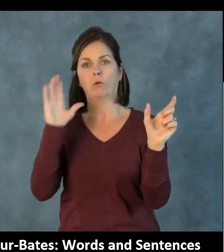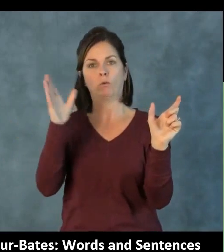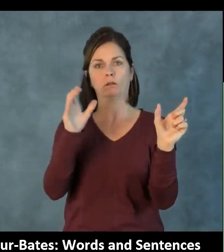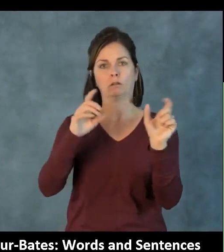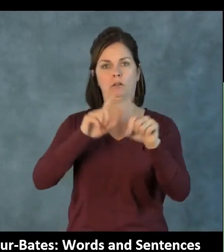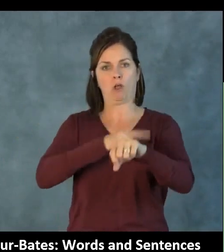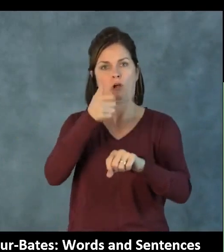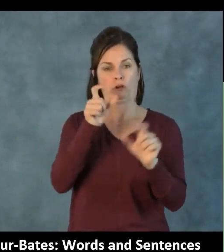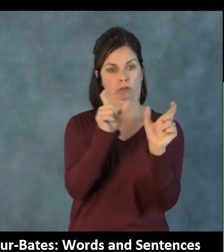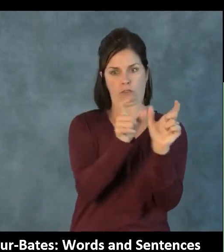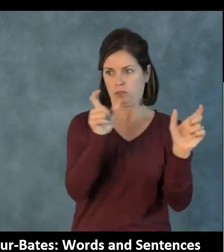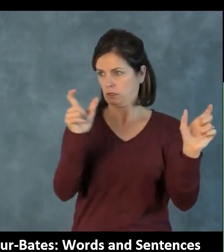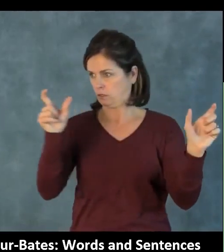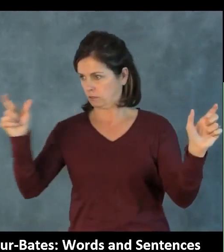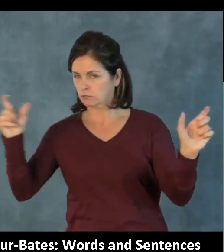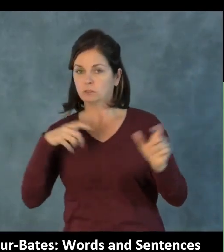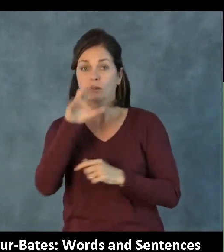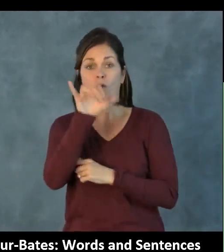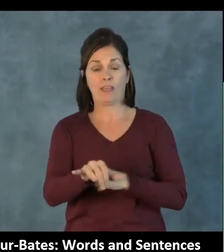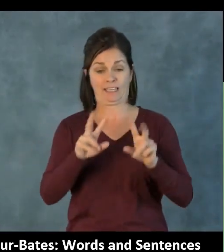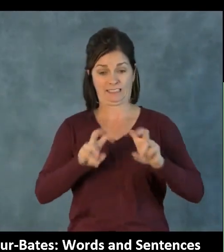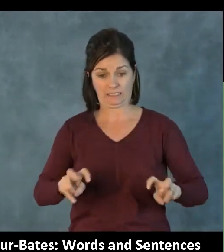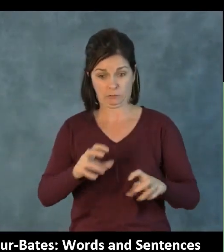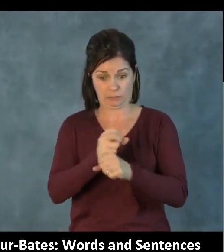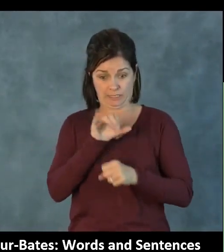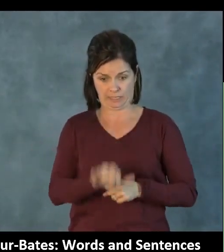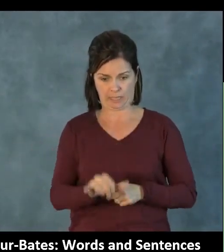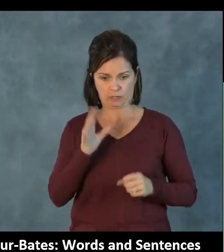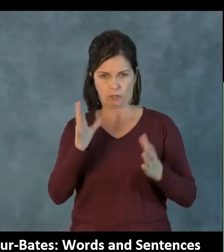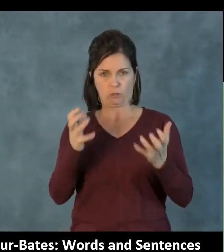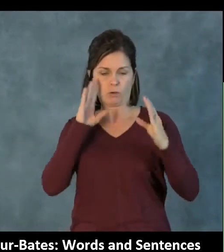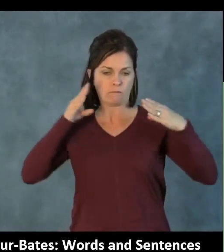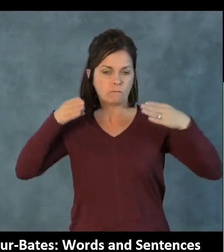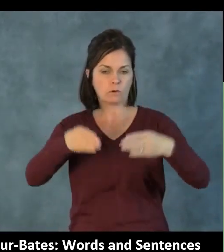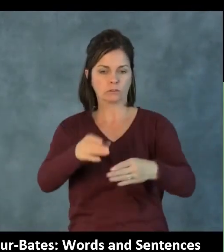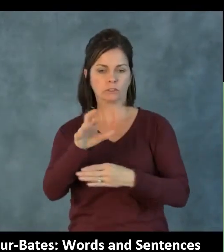through the results of this assessment, is the child's vocabulary size